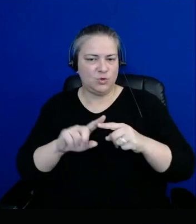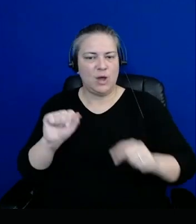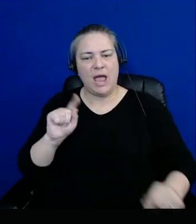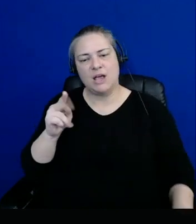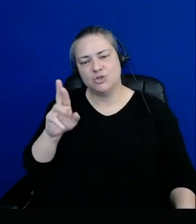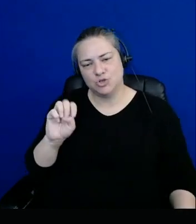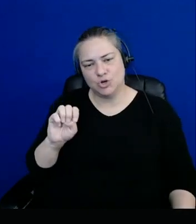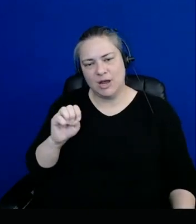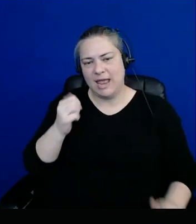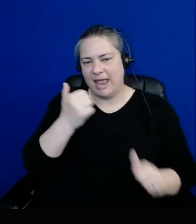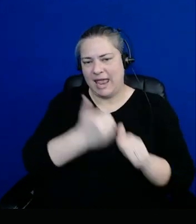Every little bit helps.